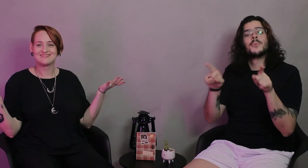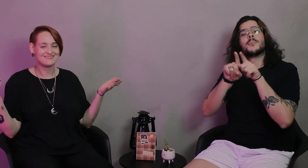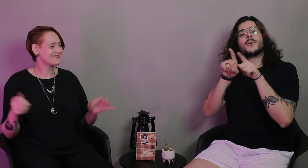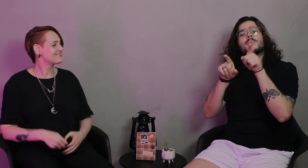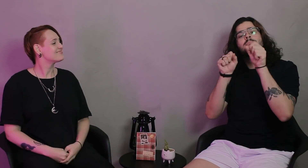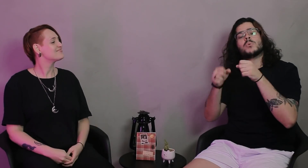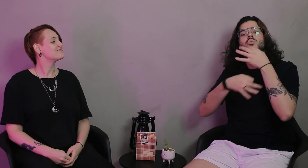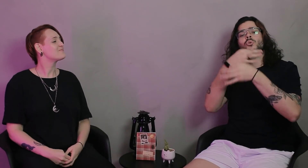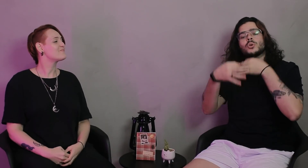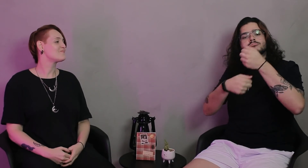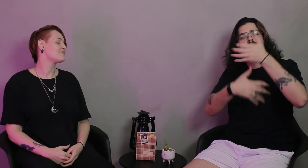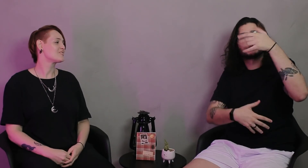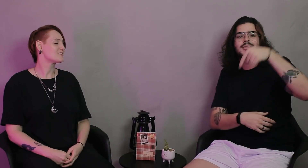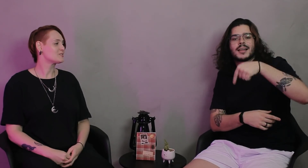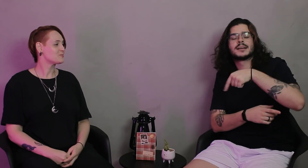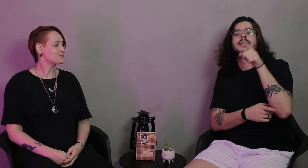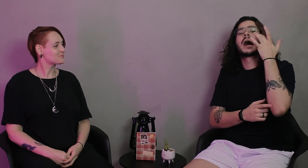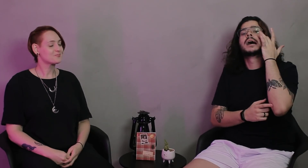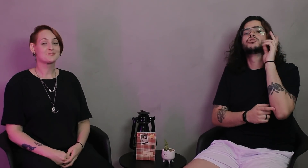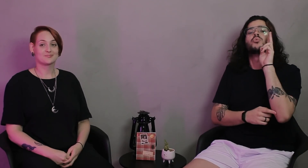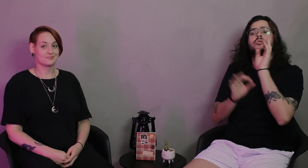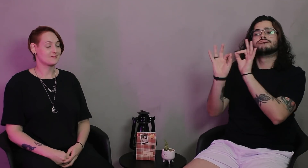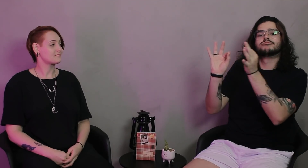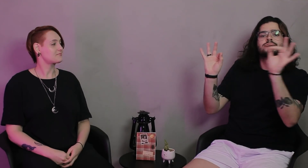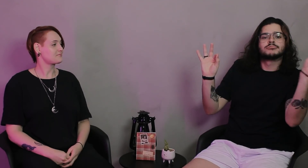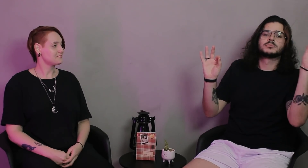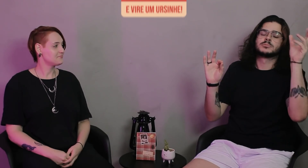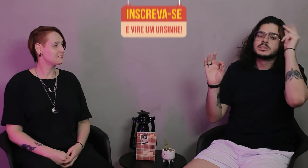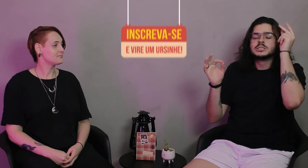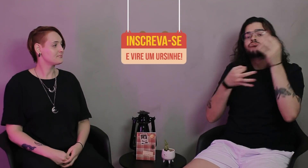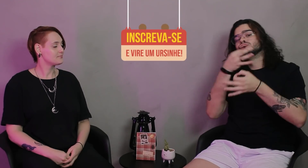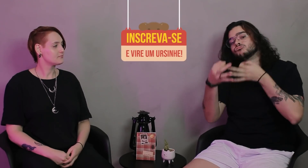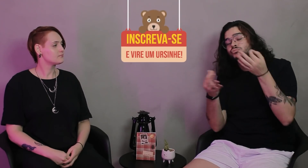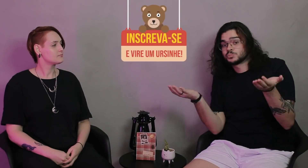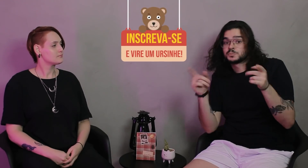You can comment below what you think of this story